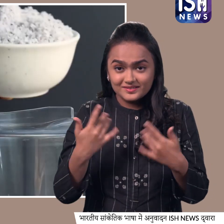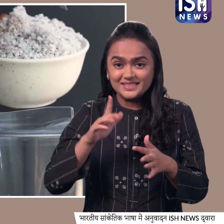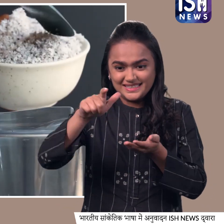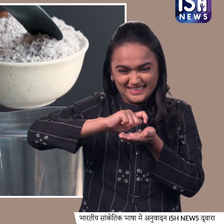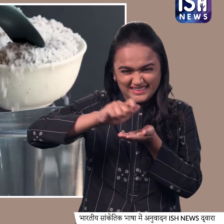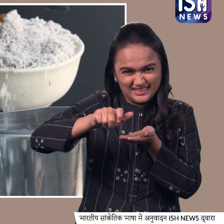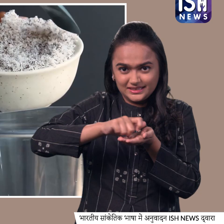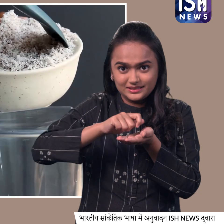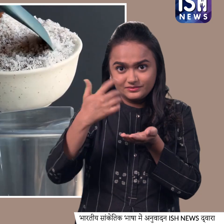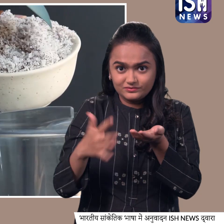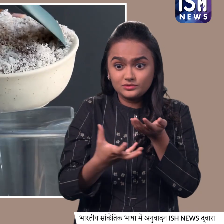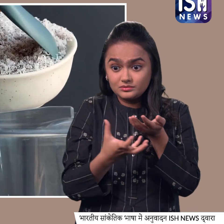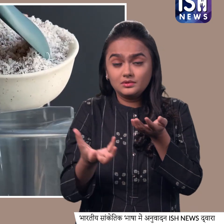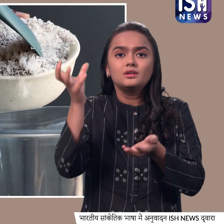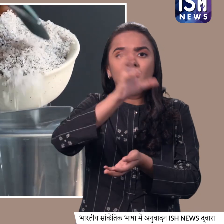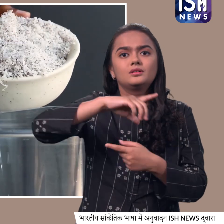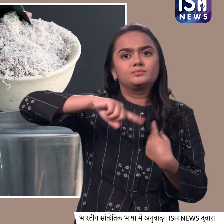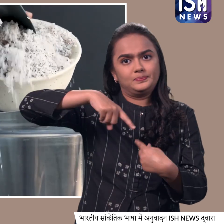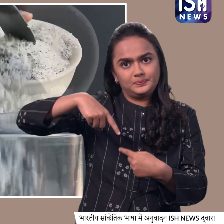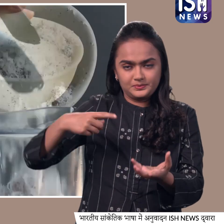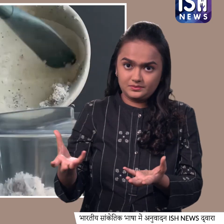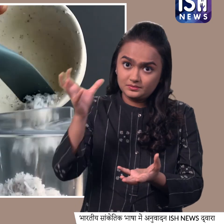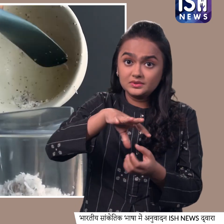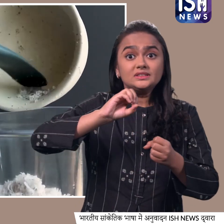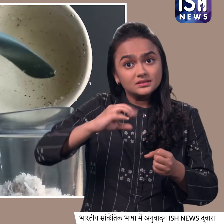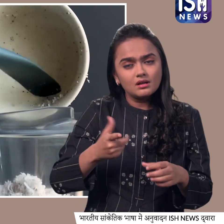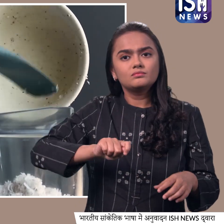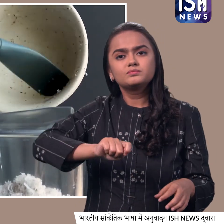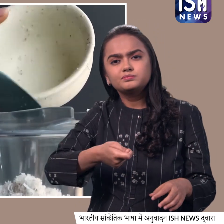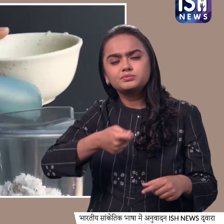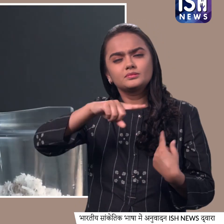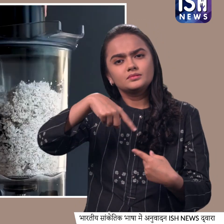Then put the grated dry coconut into a blender and blend it.